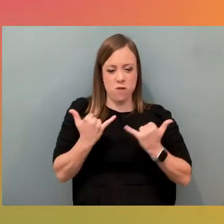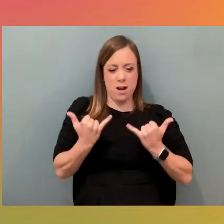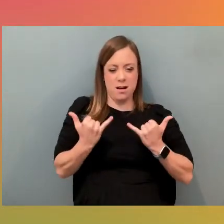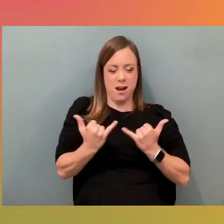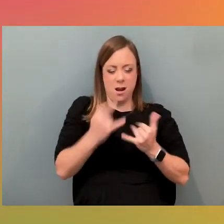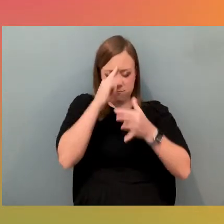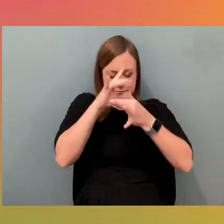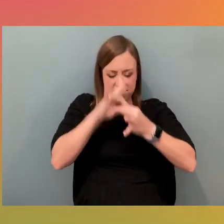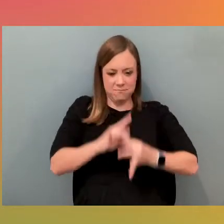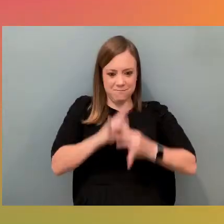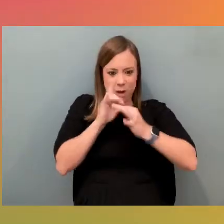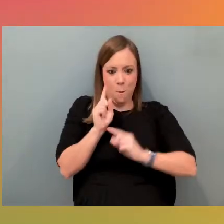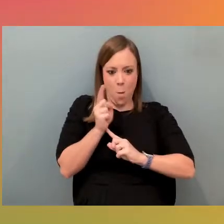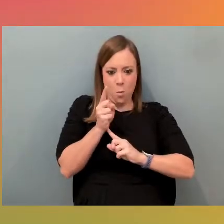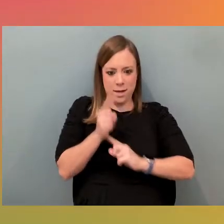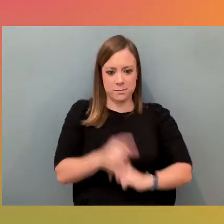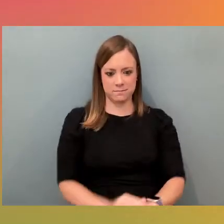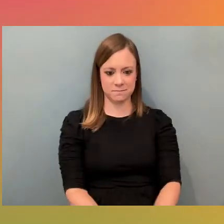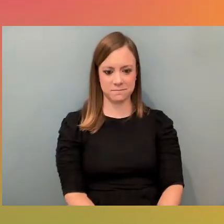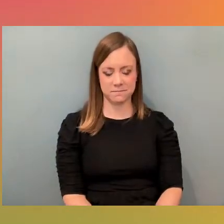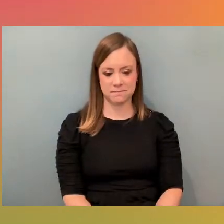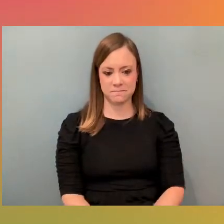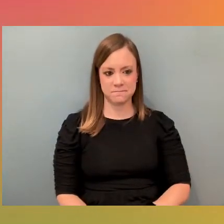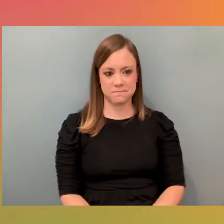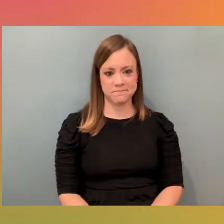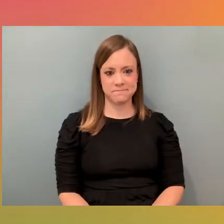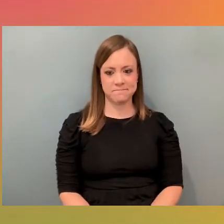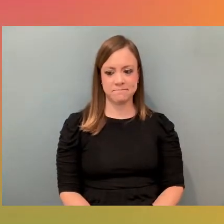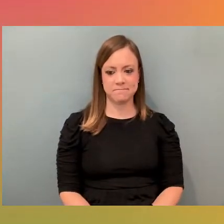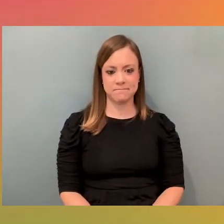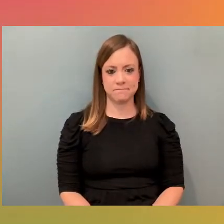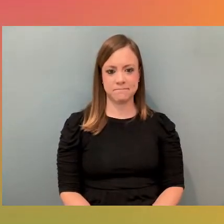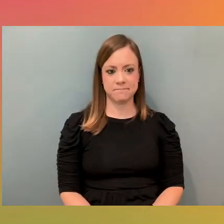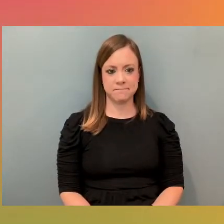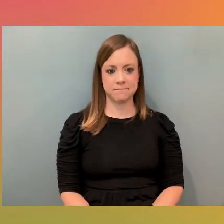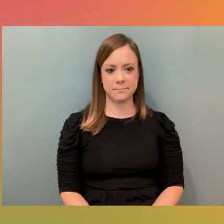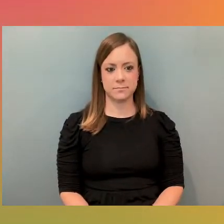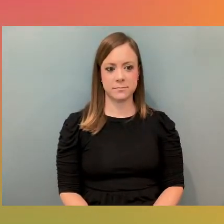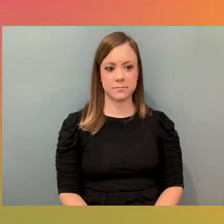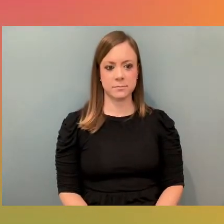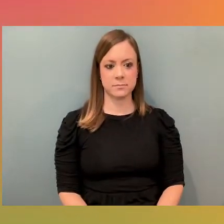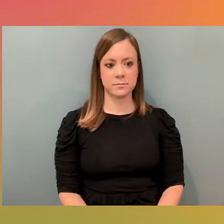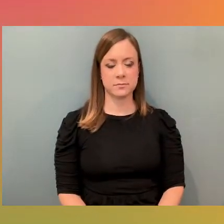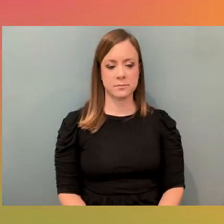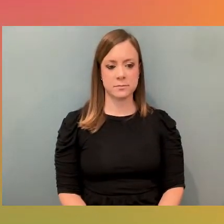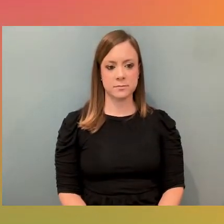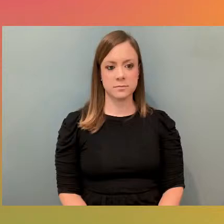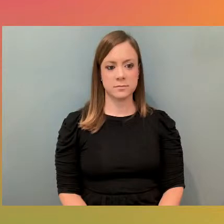THIS AND WHATEVER IS HAPPENING